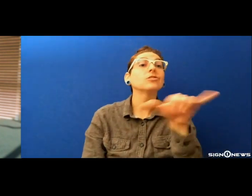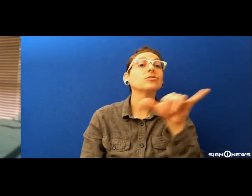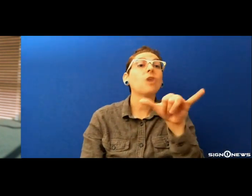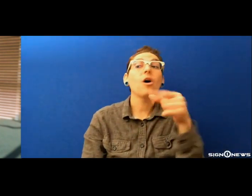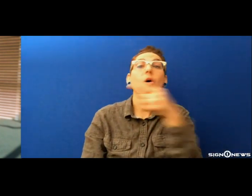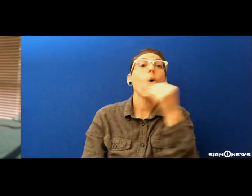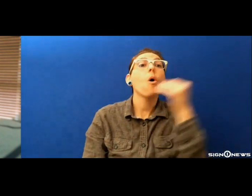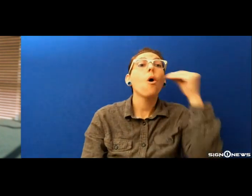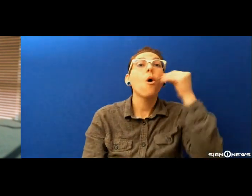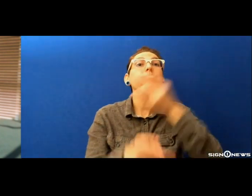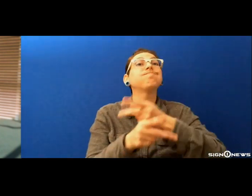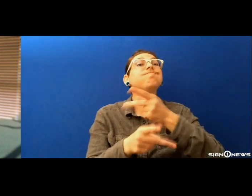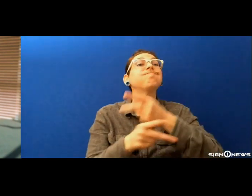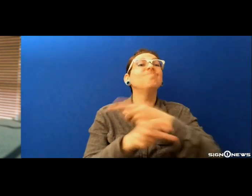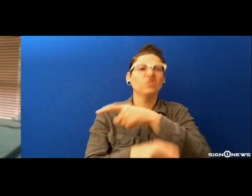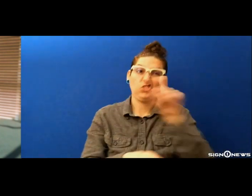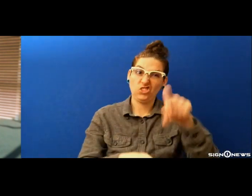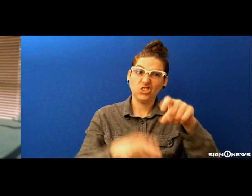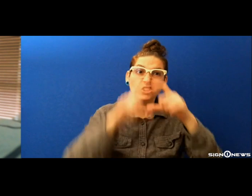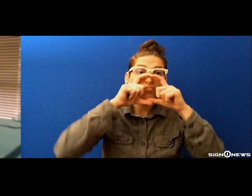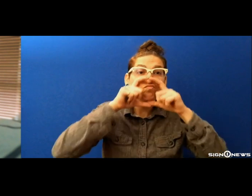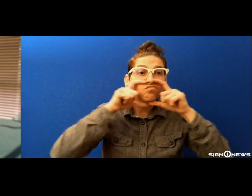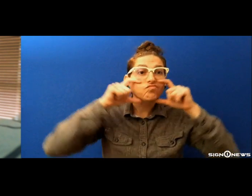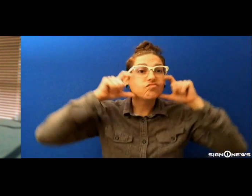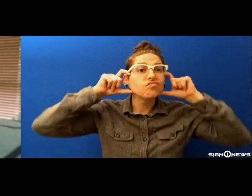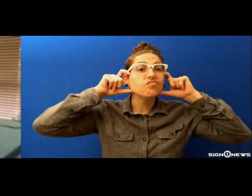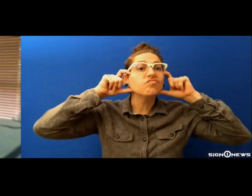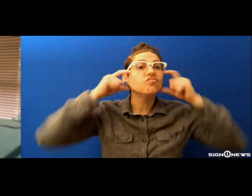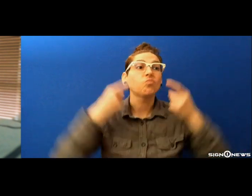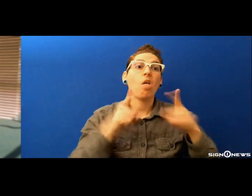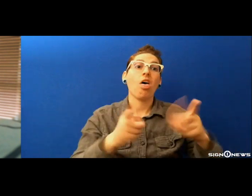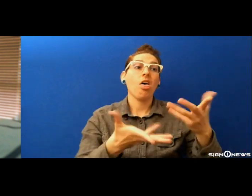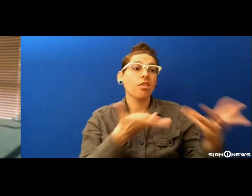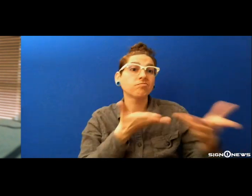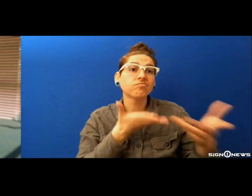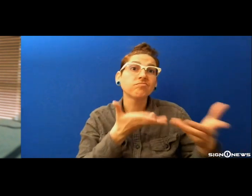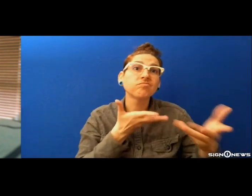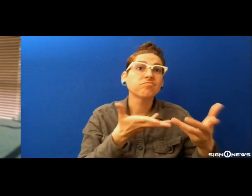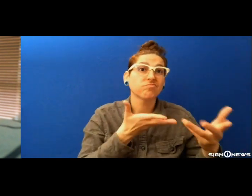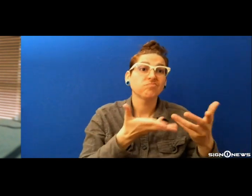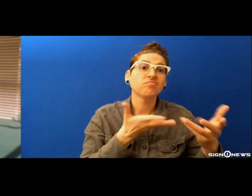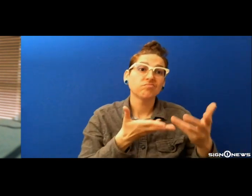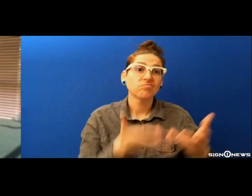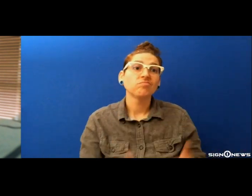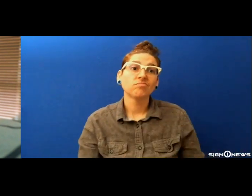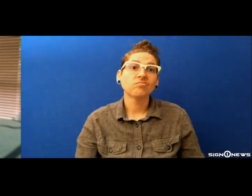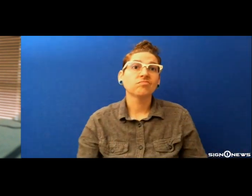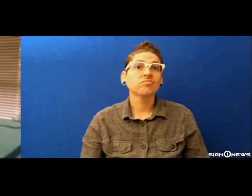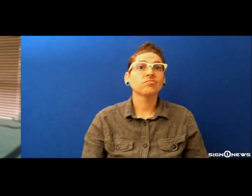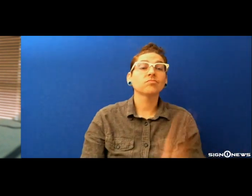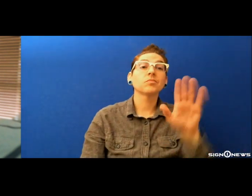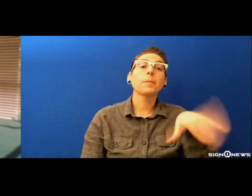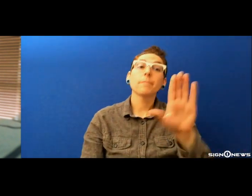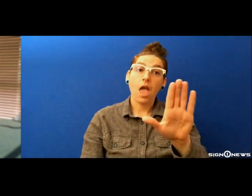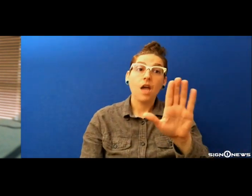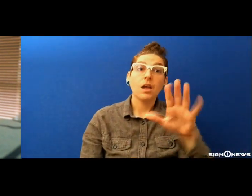Home caregivers as well as their patients should wear a mask when interacting with each other.